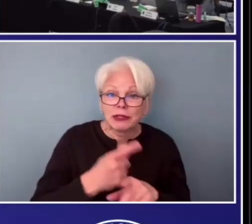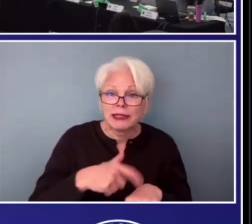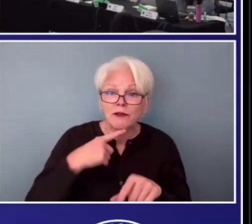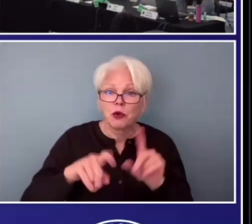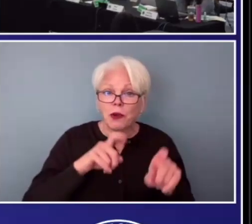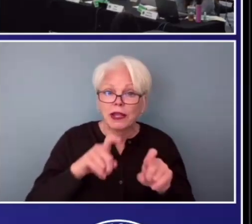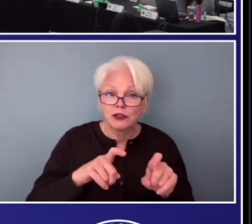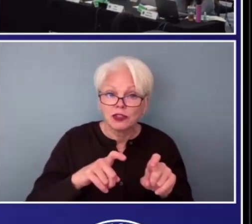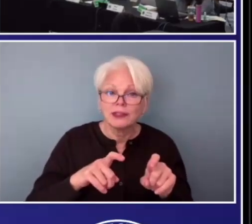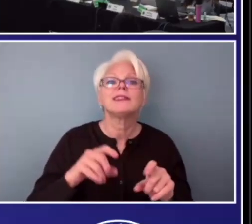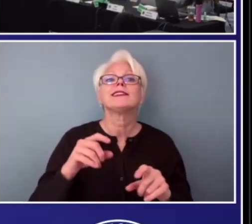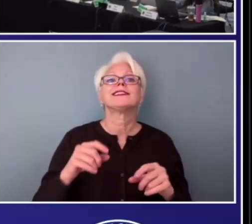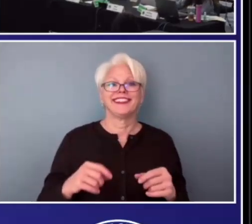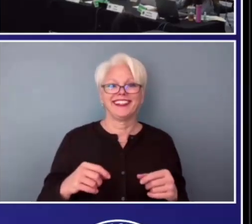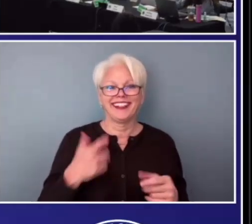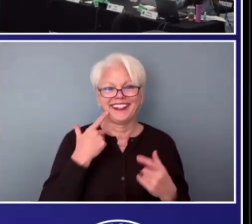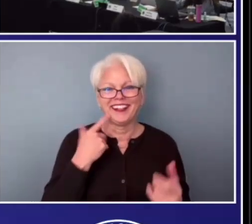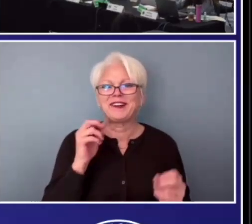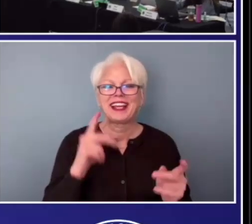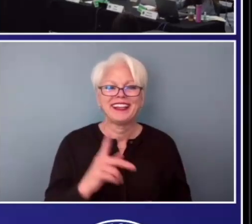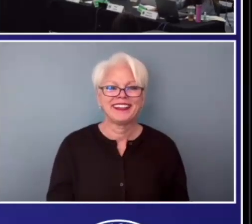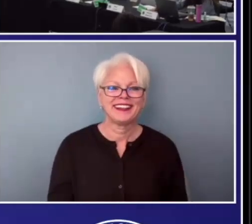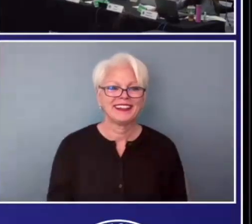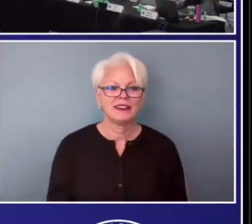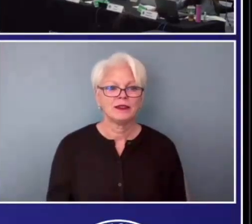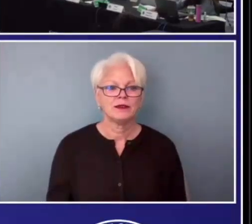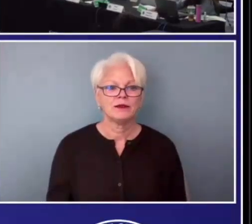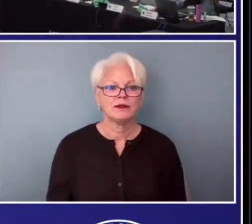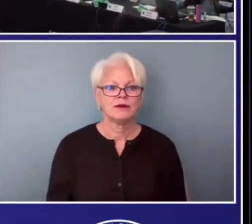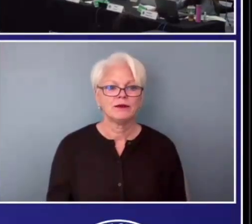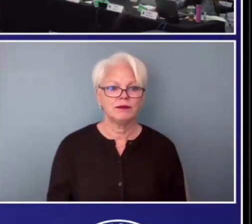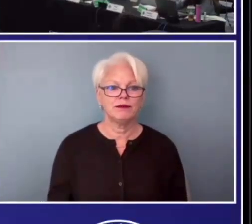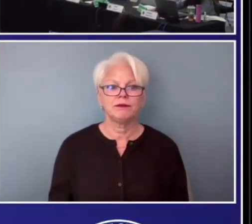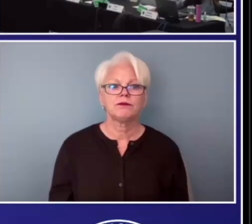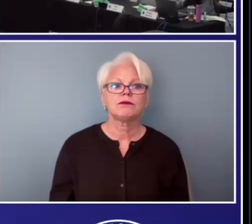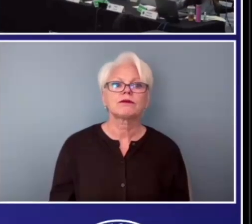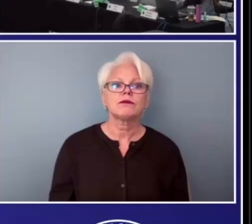Okay. For our friends not in the room or in